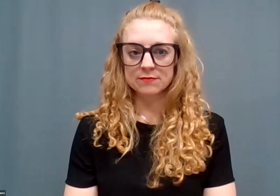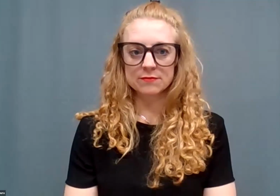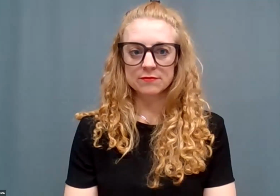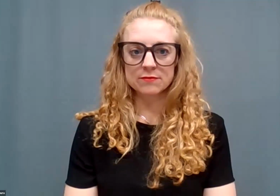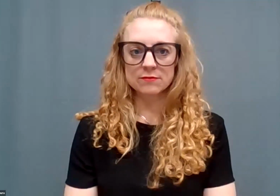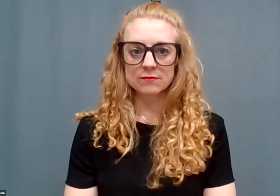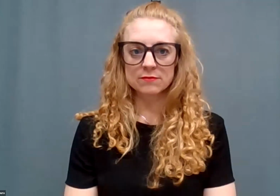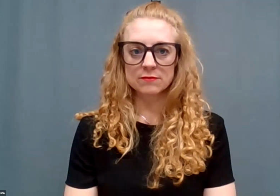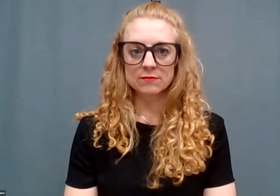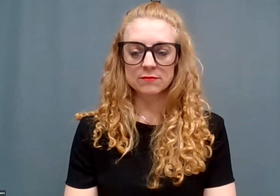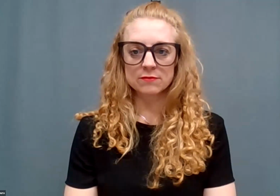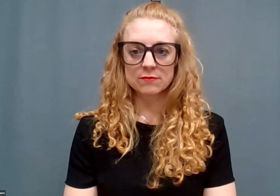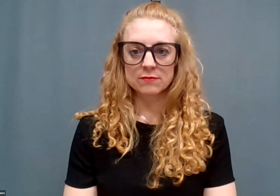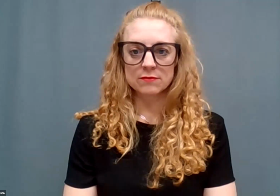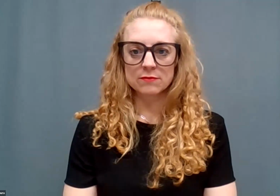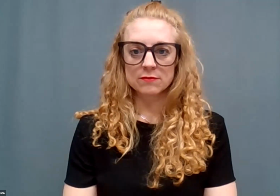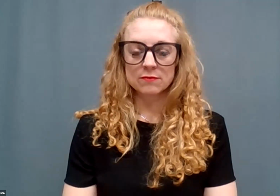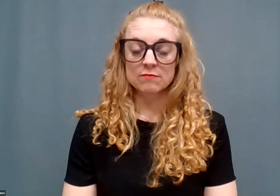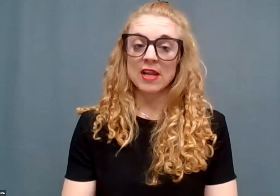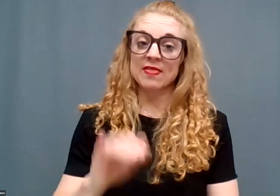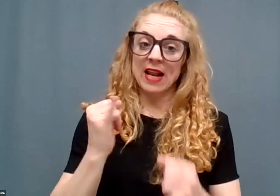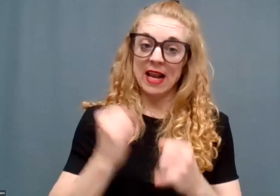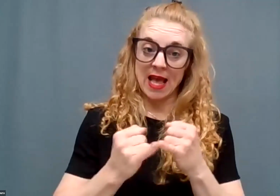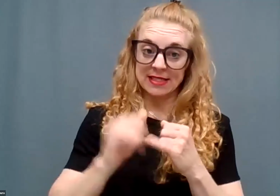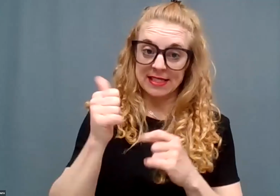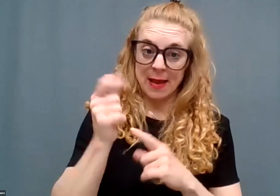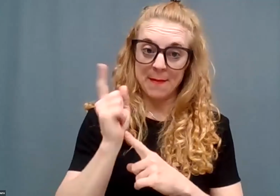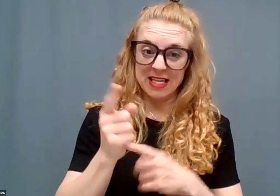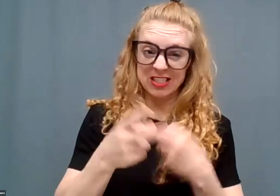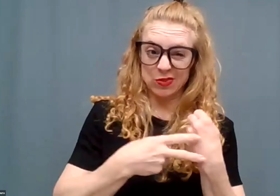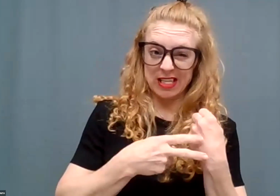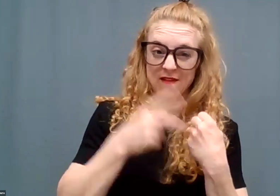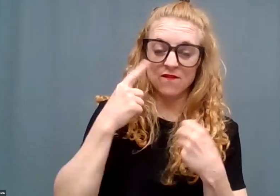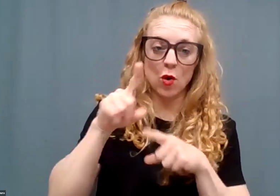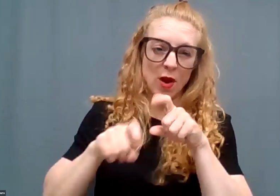we'll be reserving the last 10 minutes of our webinar for Q a and we'll try our best to